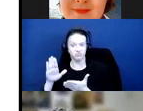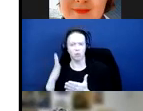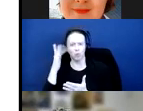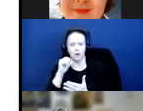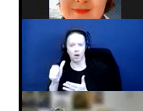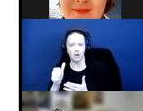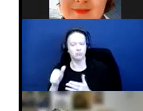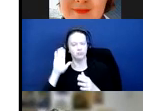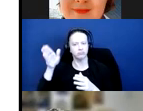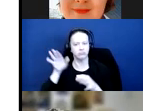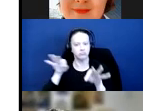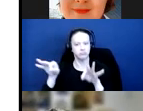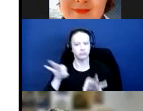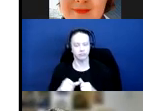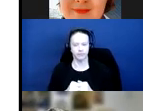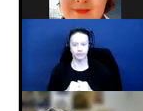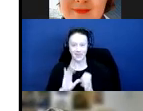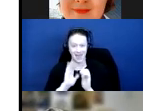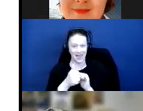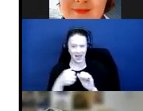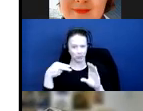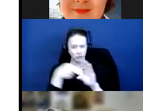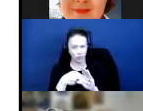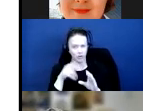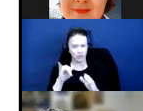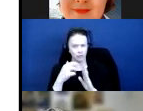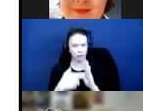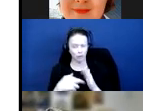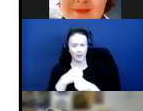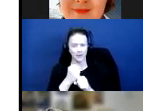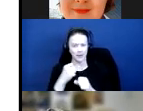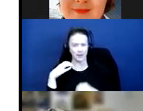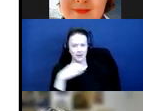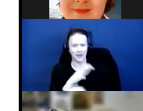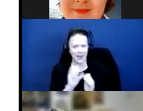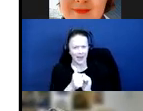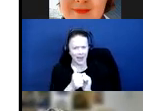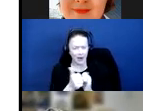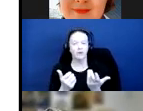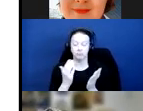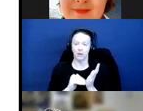How can you get on to a rulemaking committee? Oftentimes, there might be something